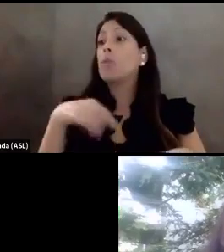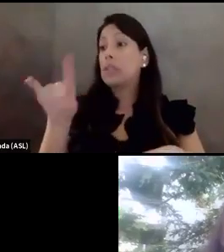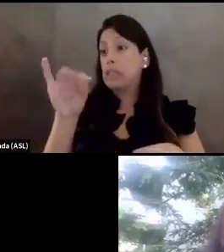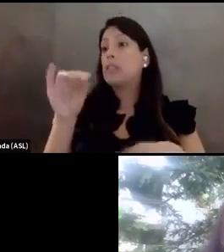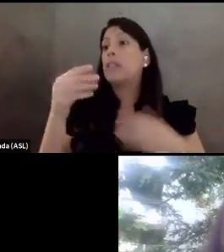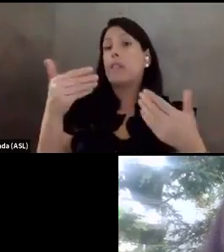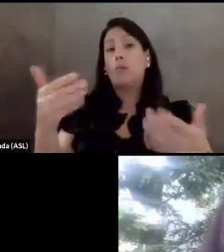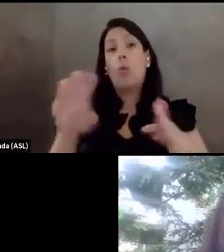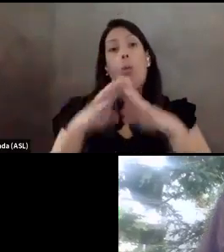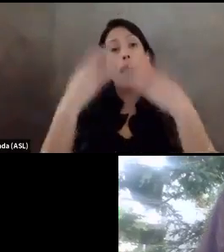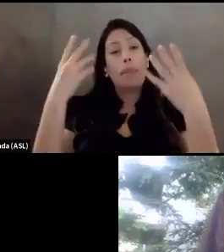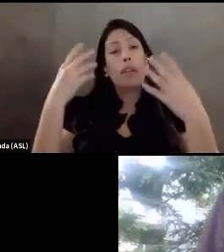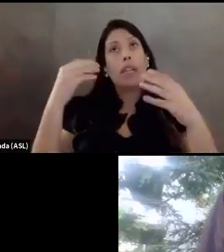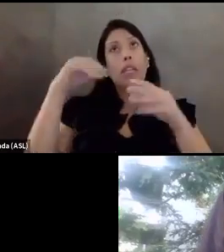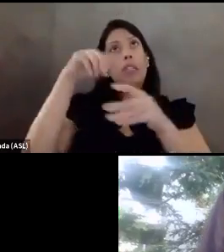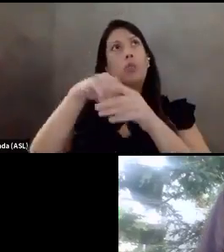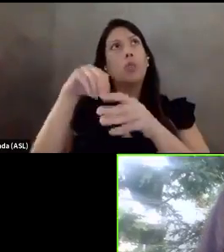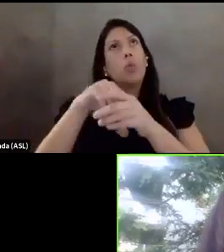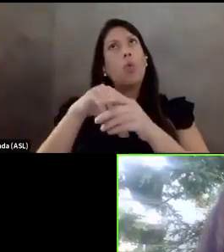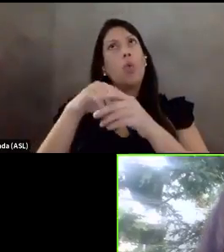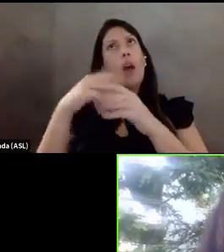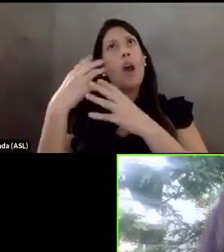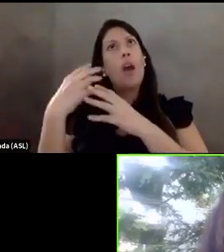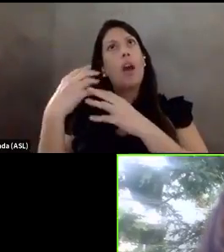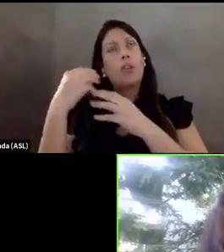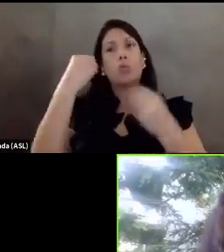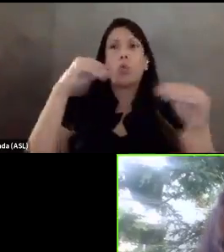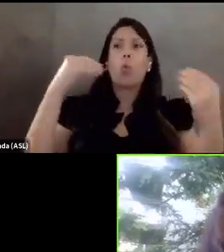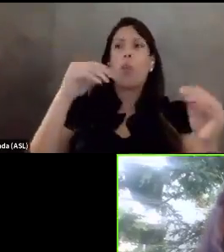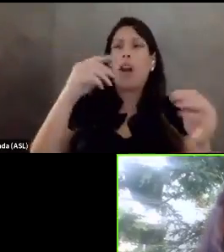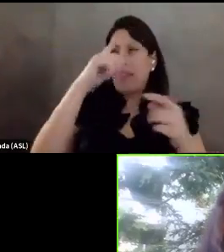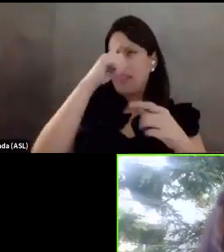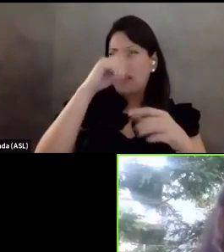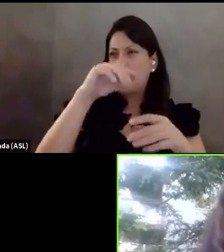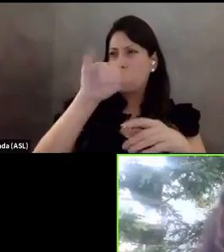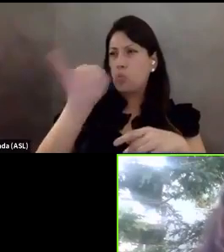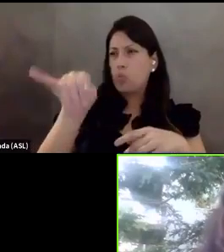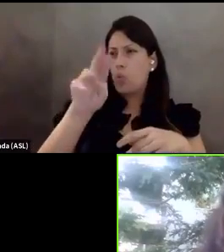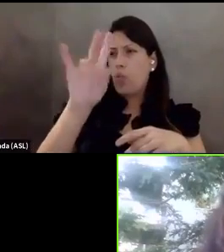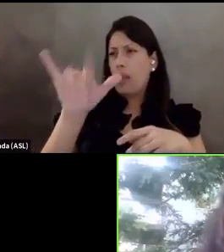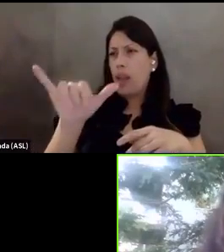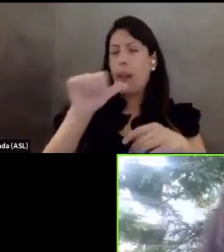I'm trying to remember when that was. I think it would have been in July sometime. I'm not I'm not sure if I can pinpoint